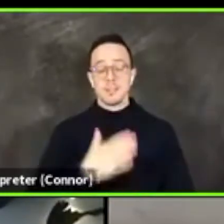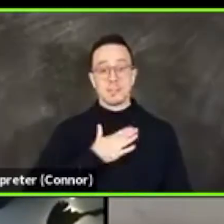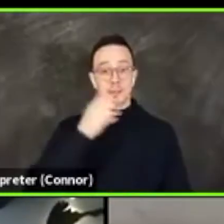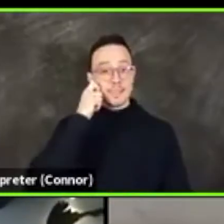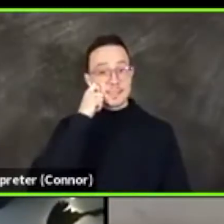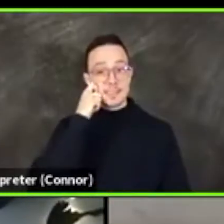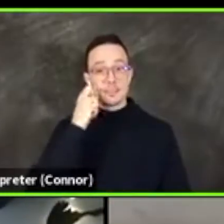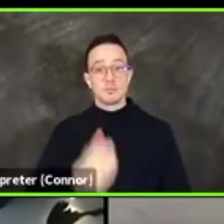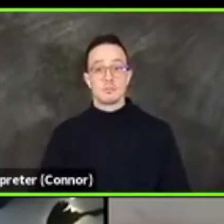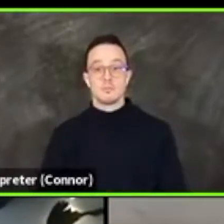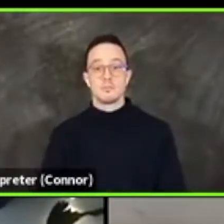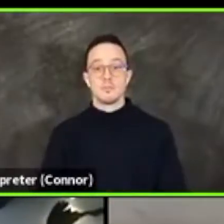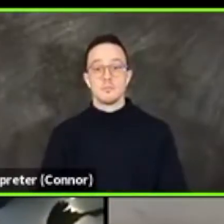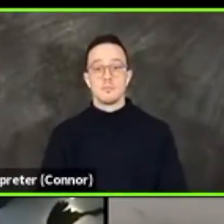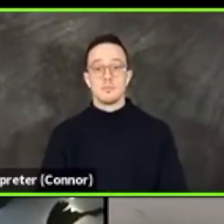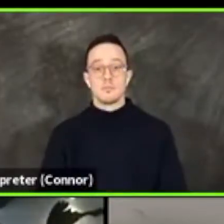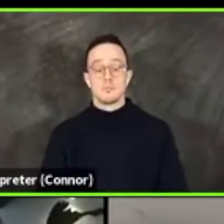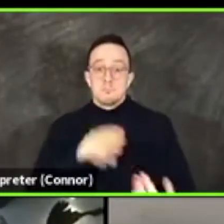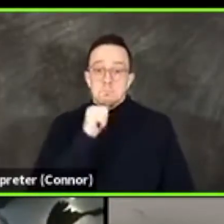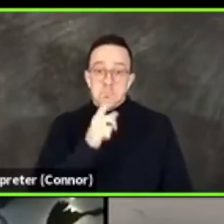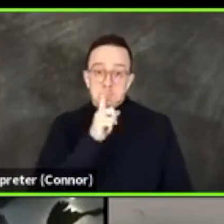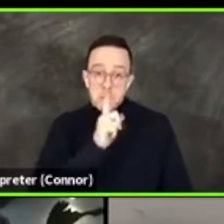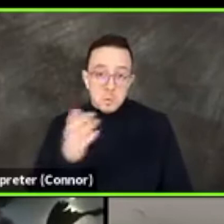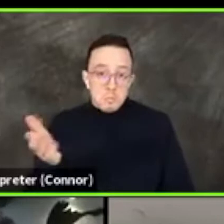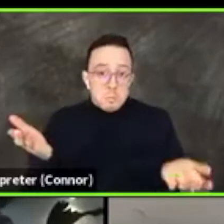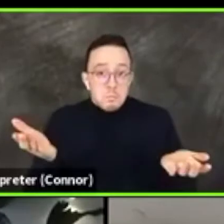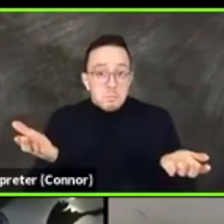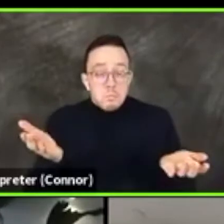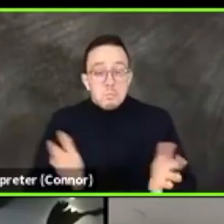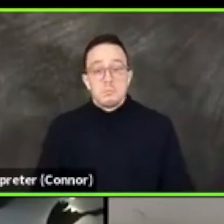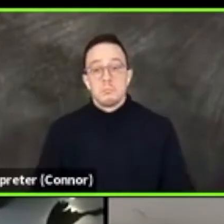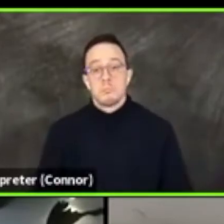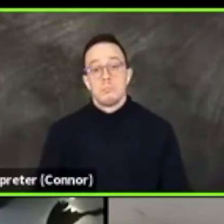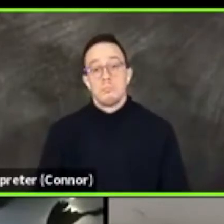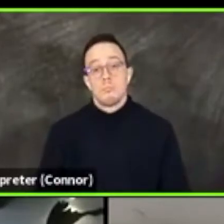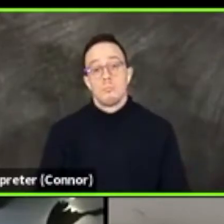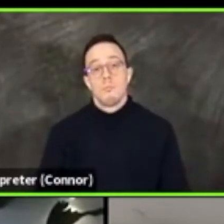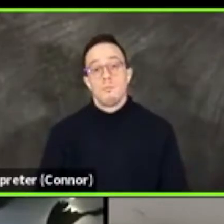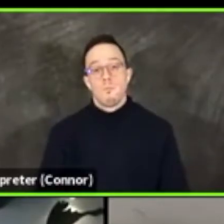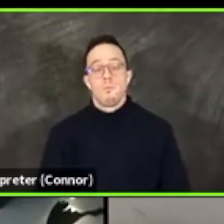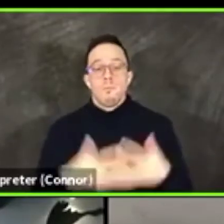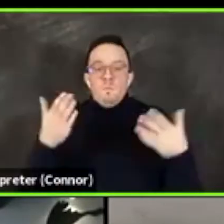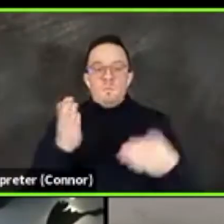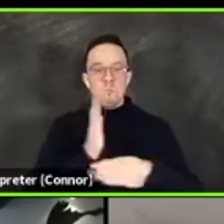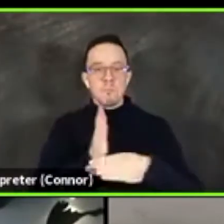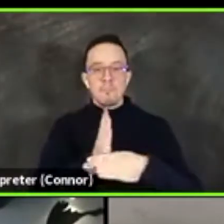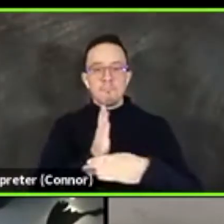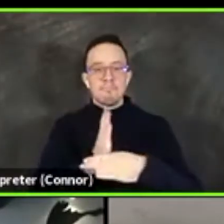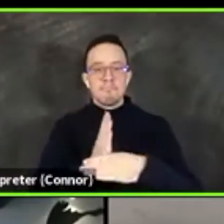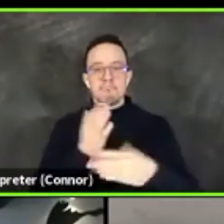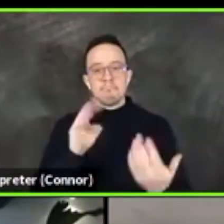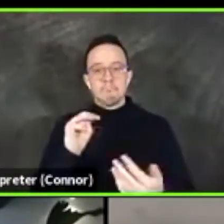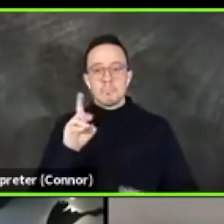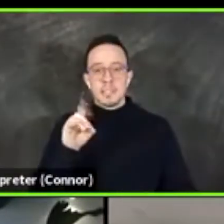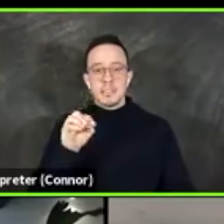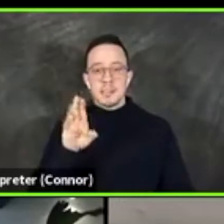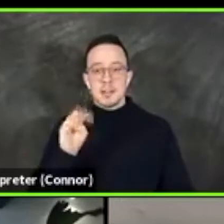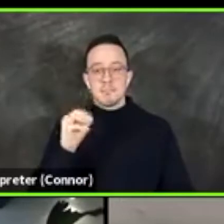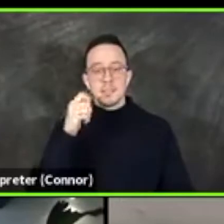I'M NOT SURE, IF I'M MEDIUM SKINNED THAT MAY NOT BE FAIR, I MAY BE FAIR